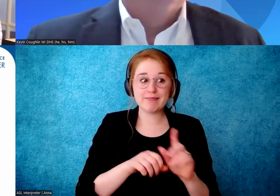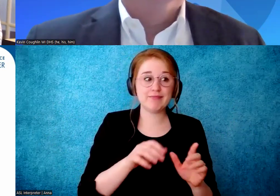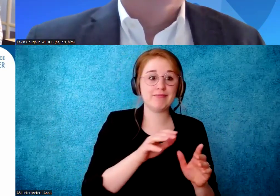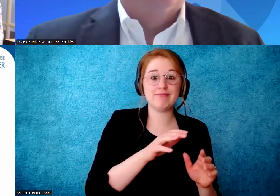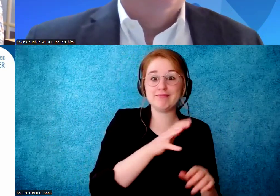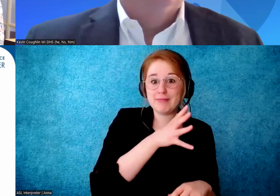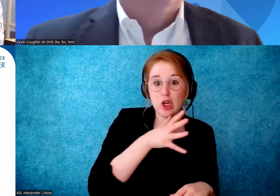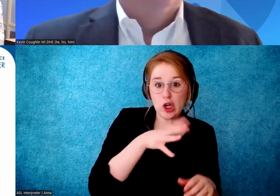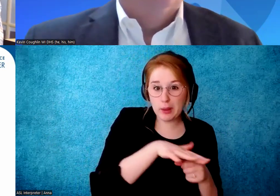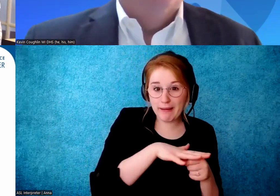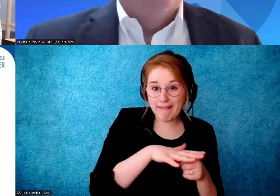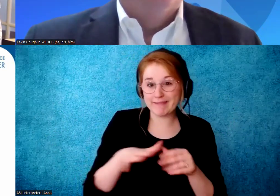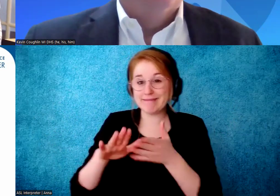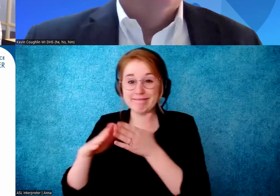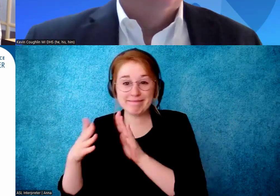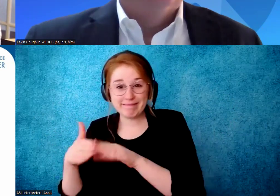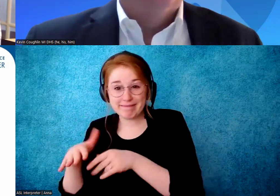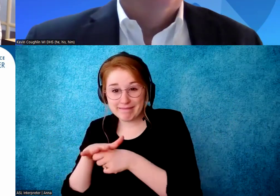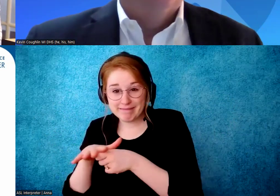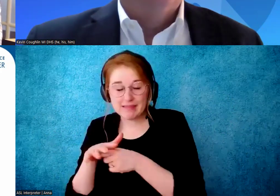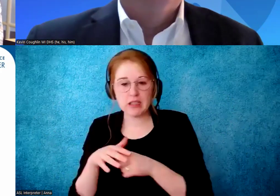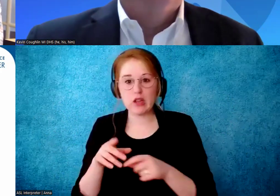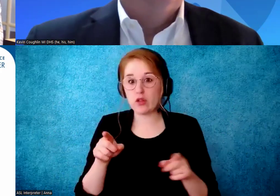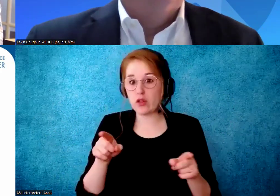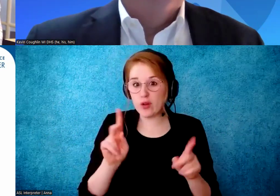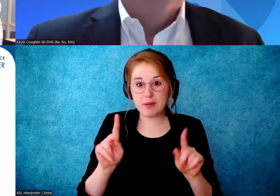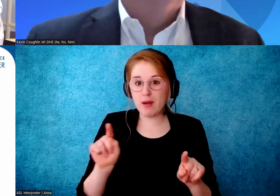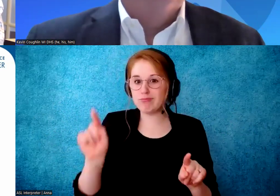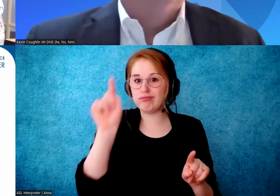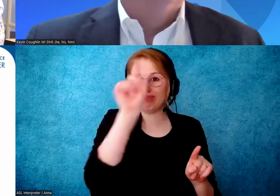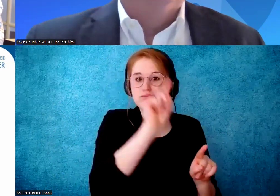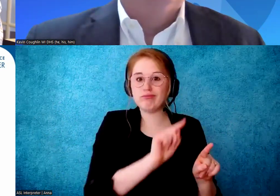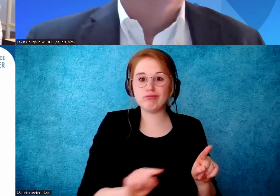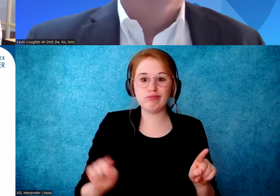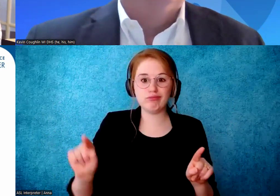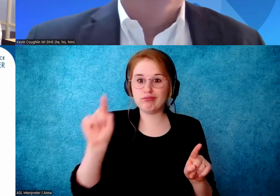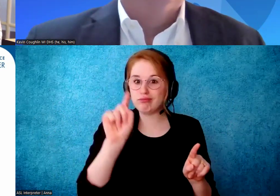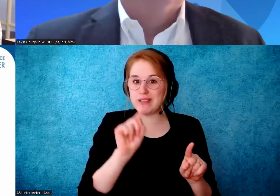and very rural counties. Those people are everywhere and they're coming from all different kinds of